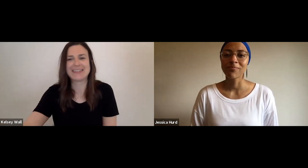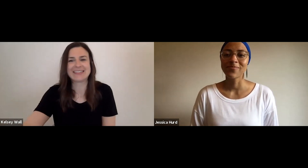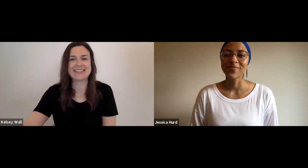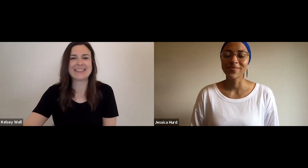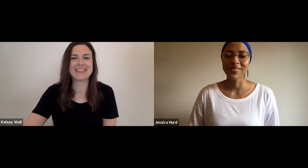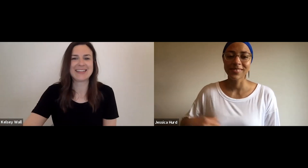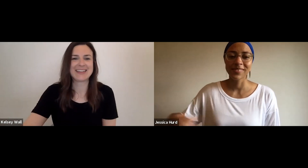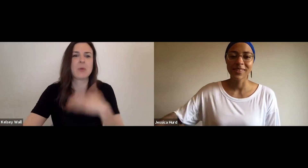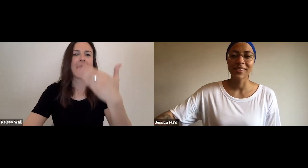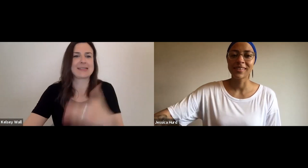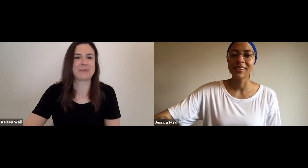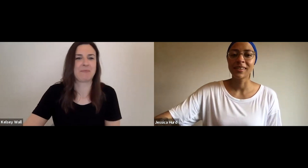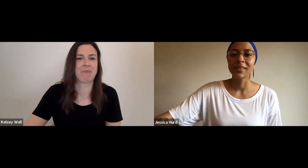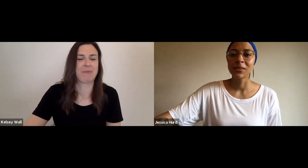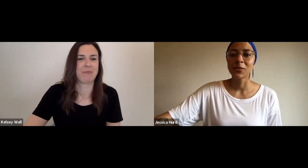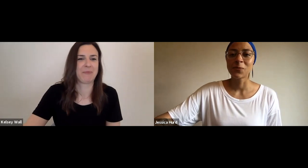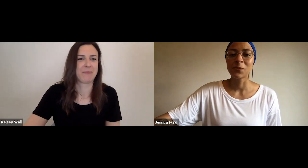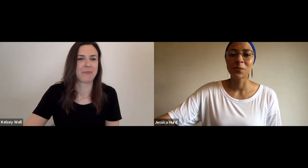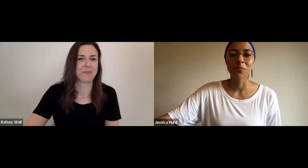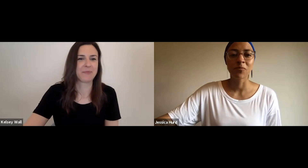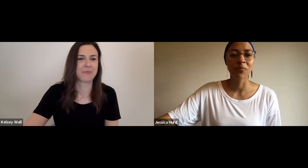Dive in. We can all do this together. I promise.